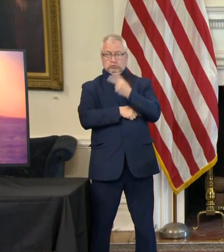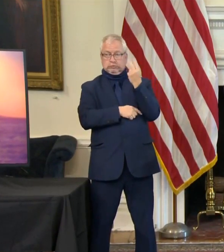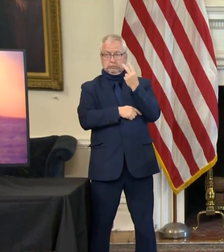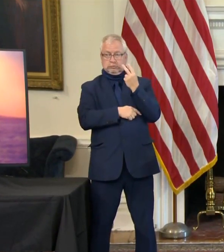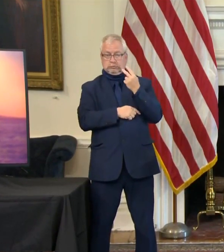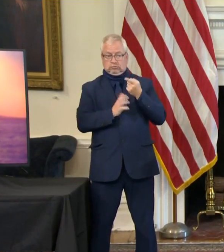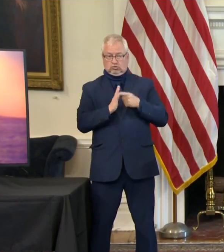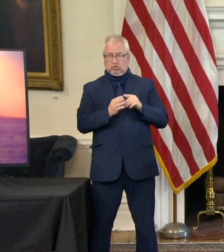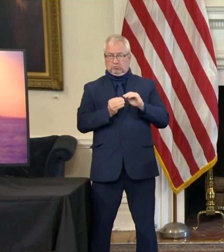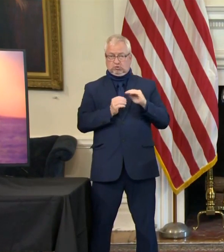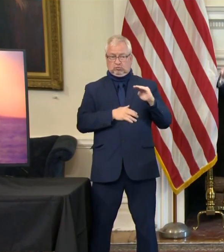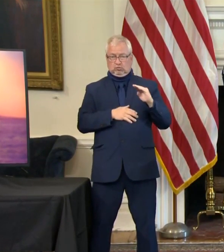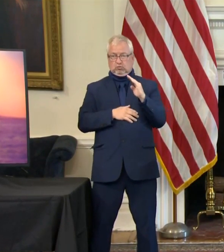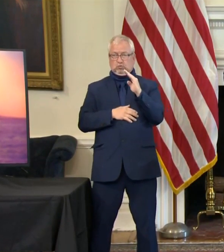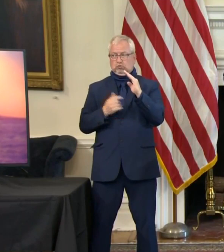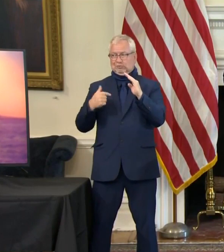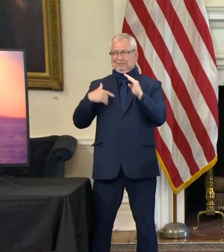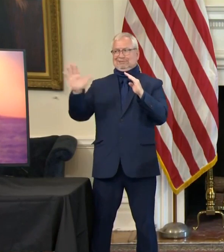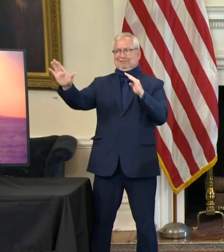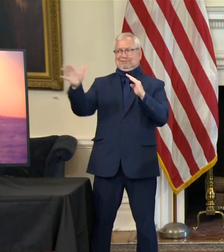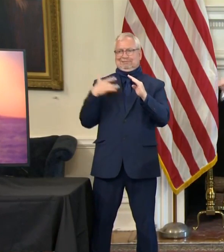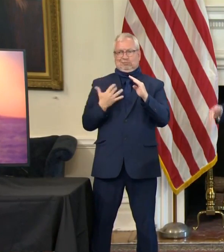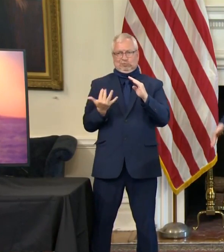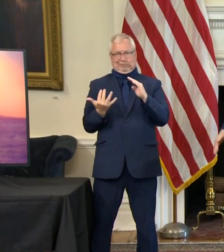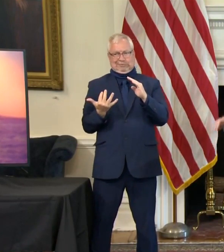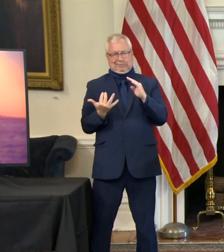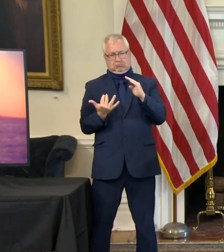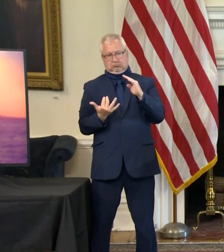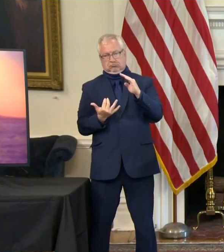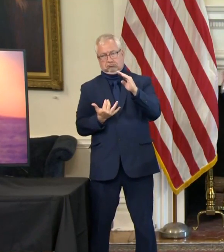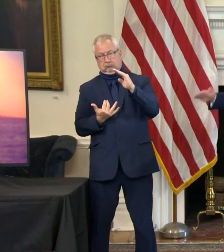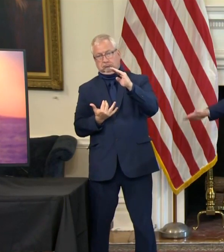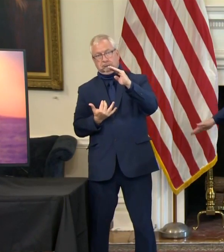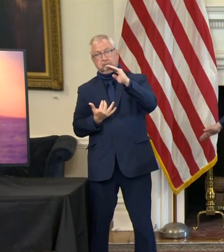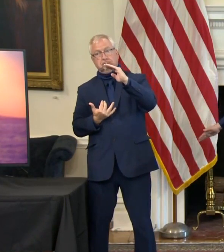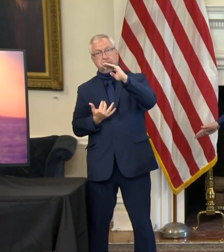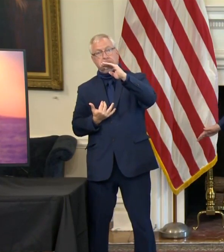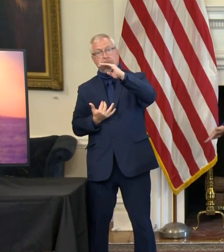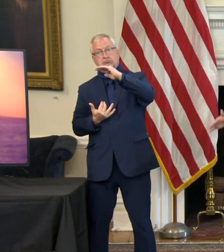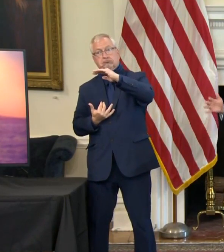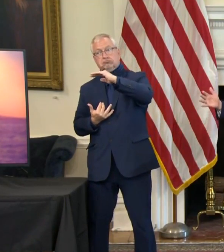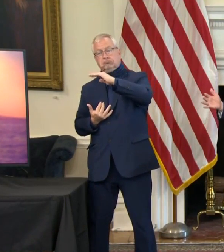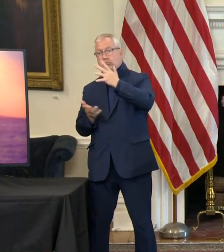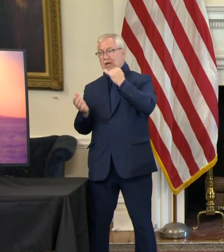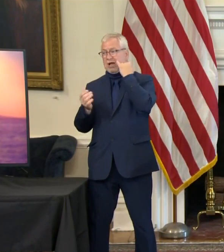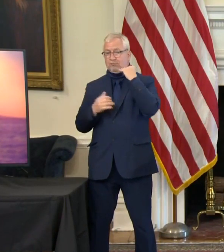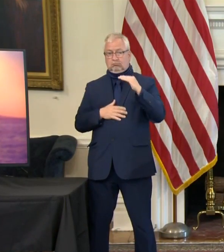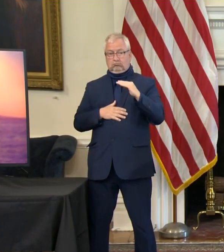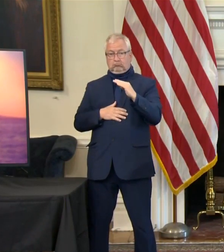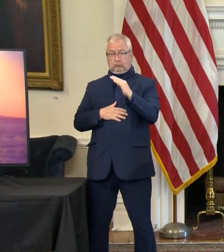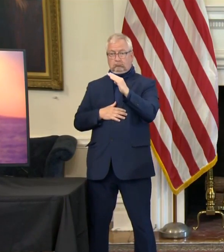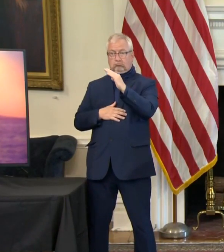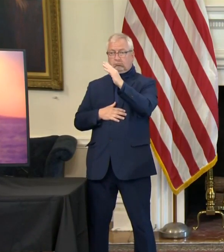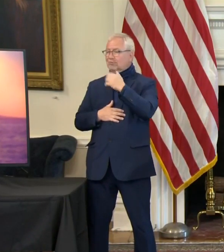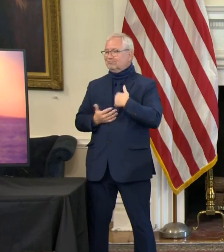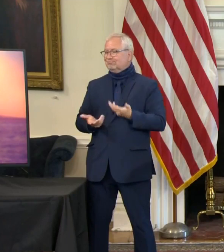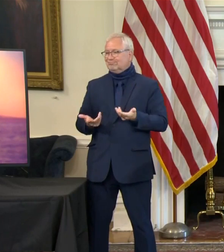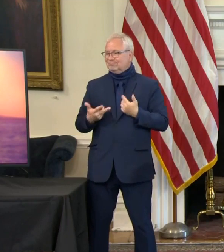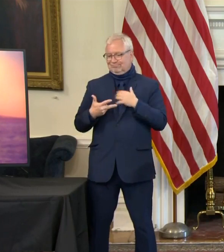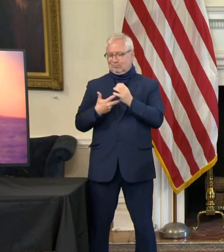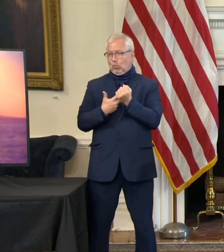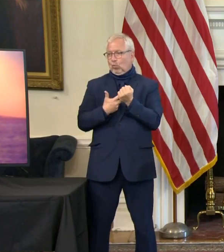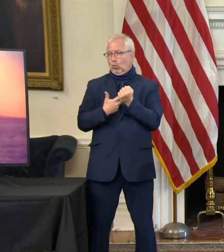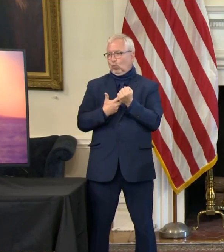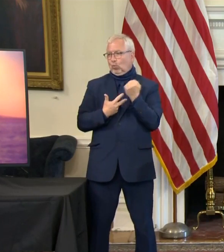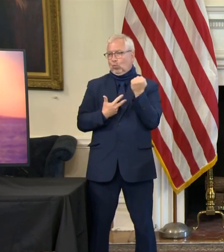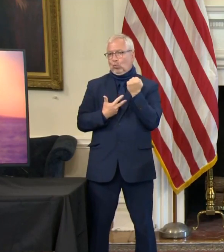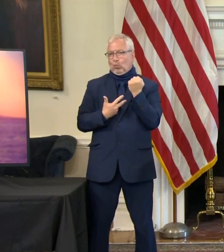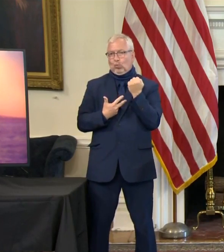THE FACT THAT HOSPITALIZATIONS WENT UP FOR TWO DAYS WAS A, LET’S WAIT AND SEE WHAT THAT DOES HURT IF IT KEEP GOING UP IT IS A CONCERN.